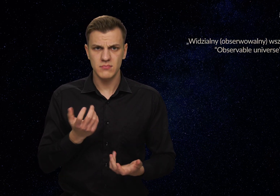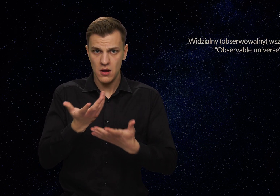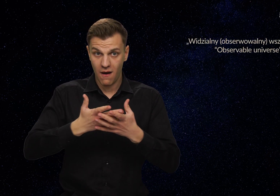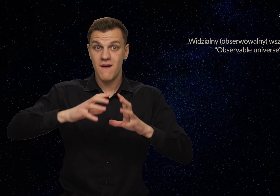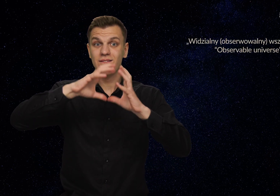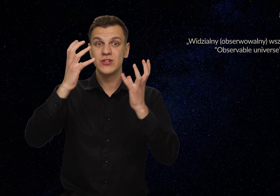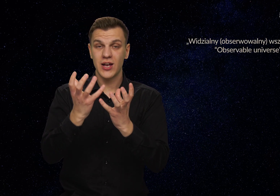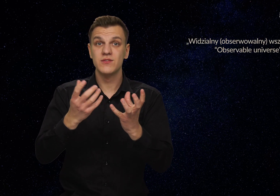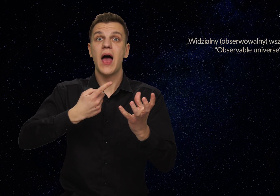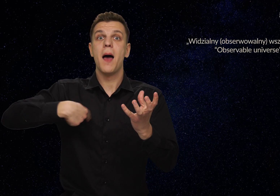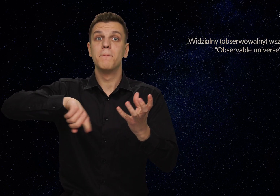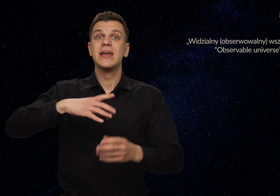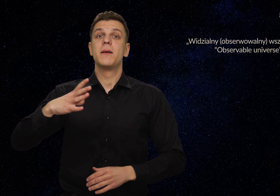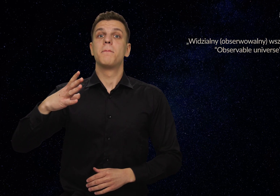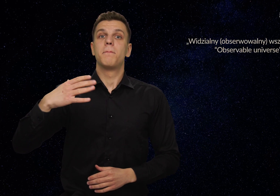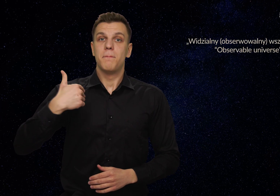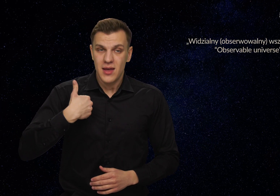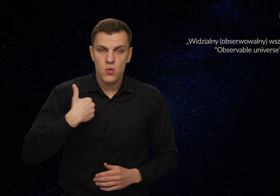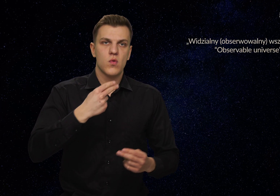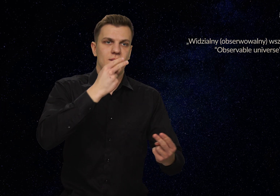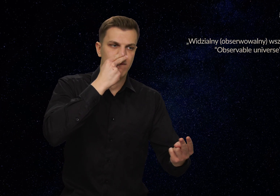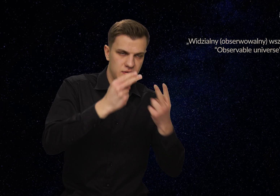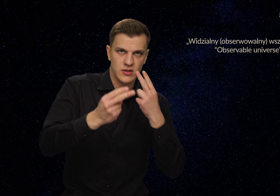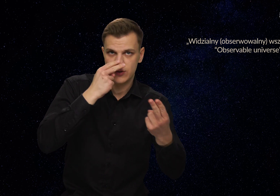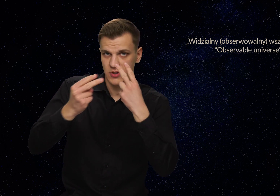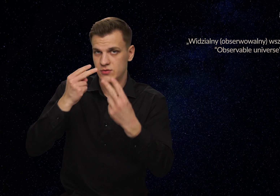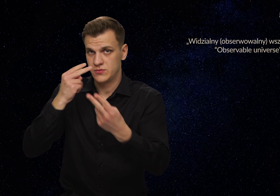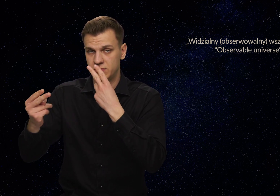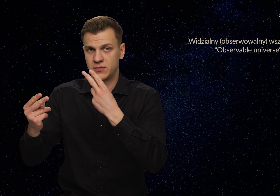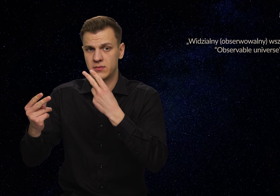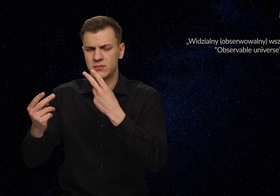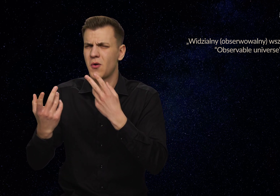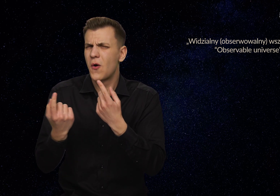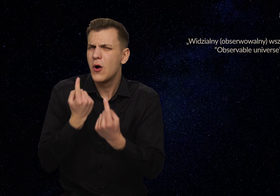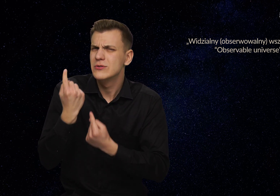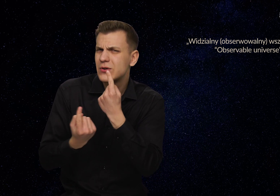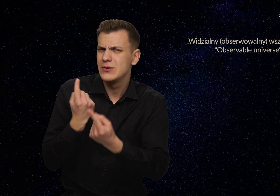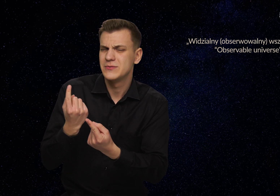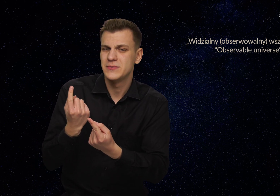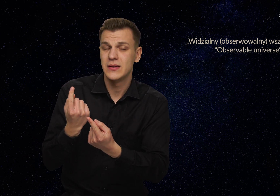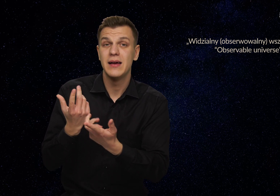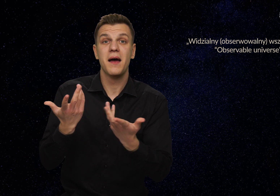use the term "observable universe". What is it about?